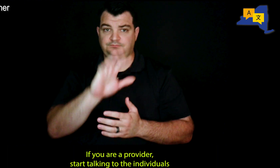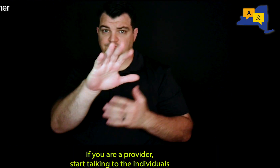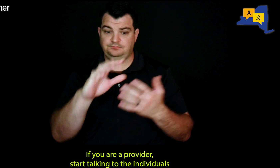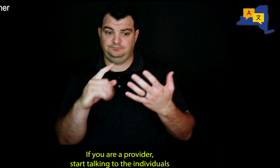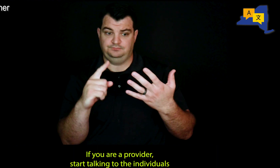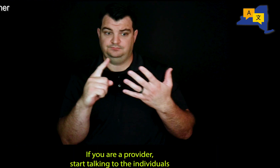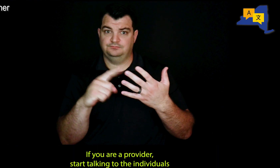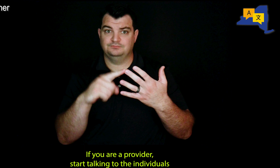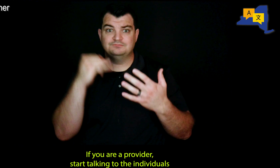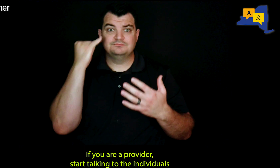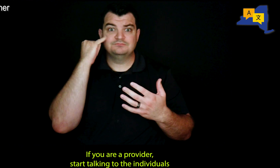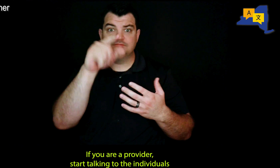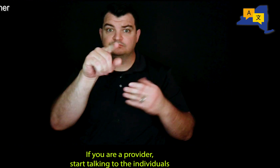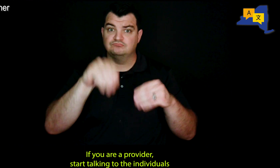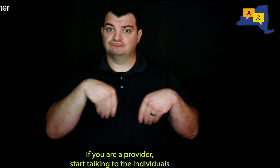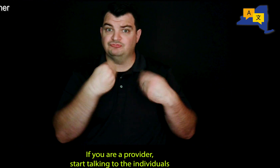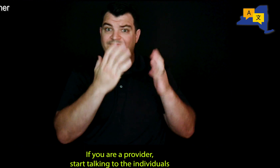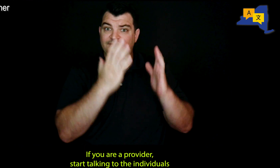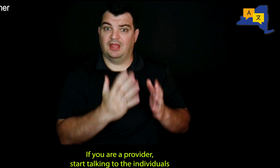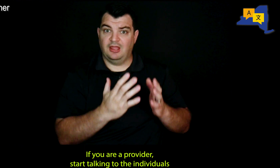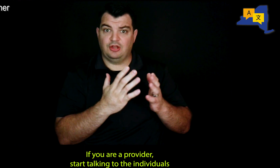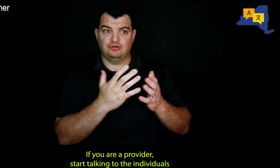If you are a provider, start talking to the individuals